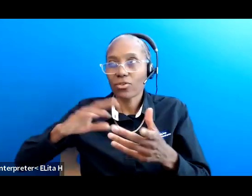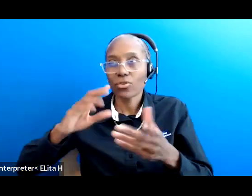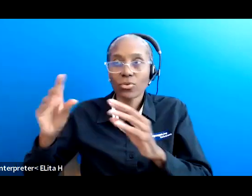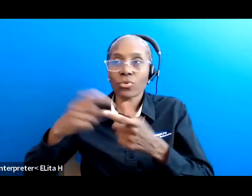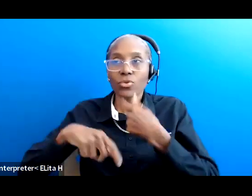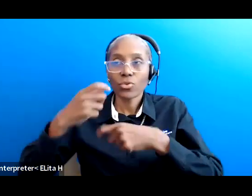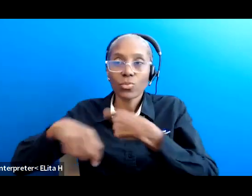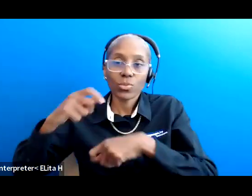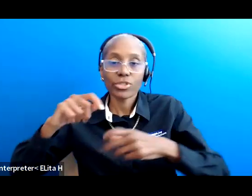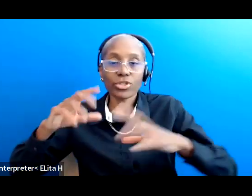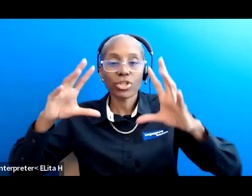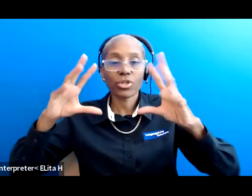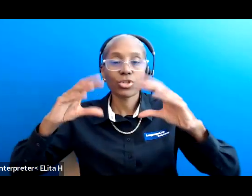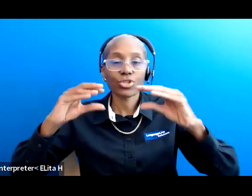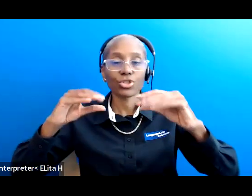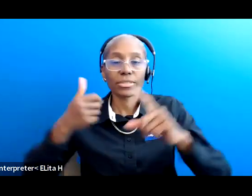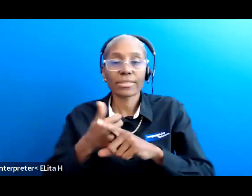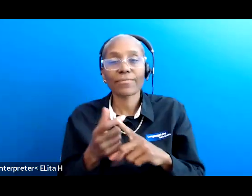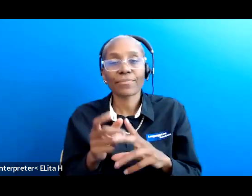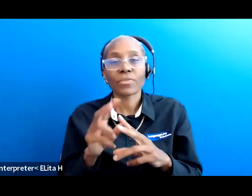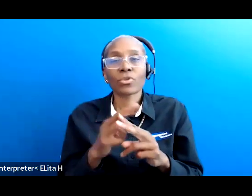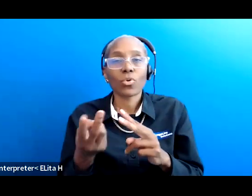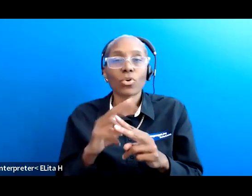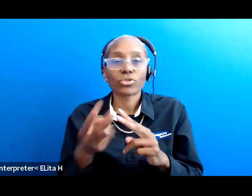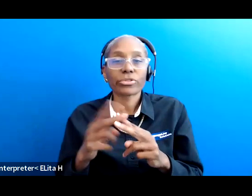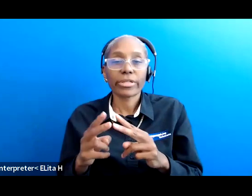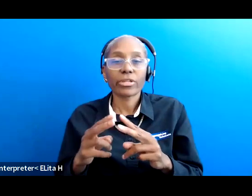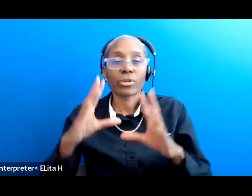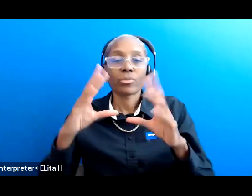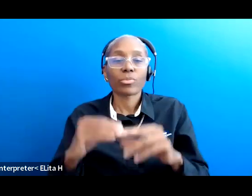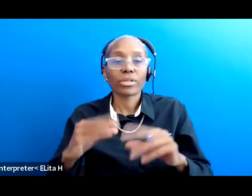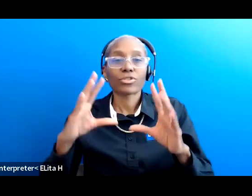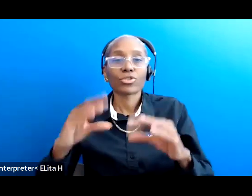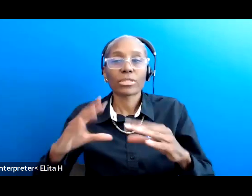Well, alternating pressure cushions usually set up in chambers so